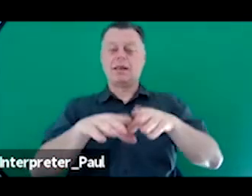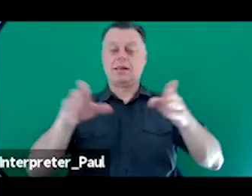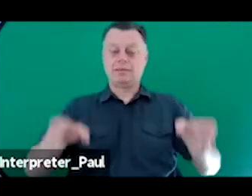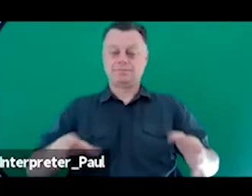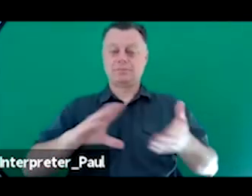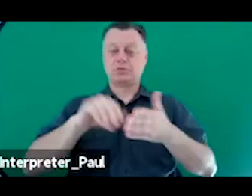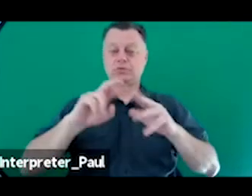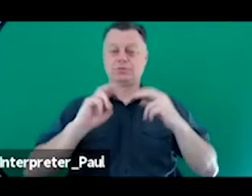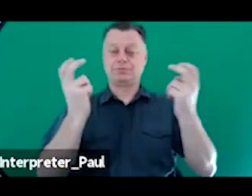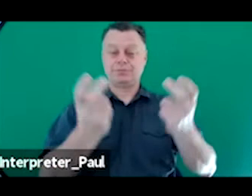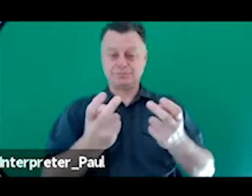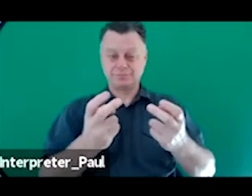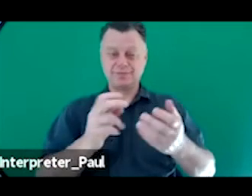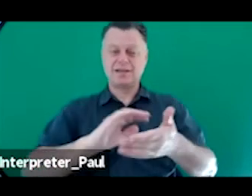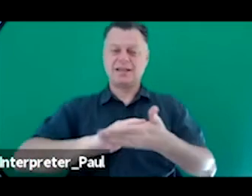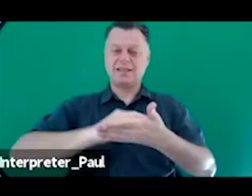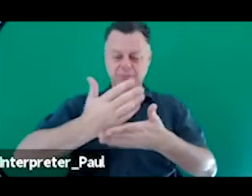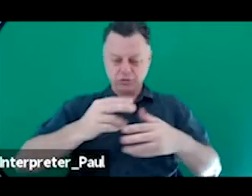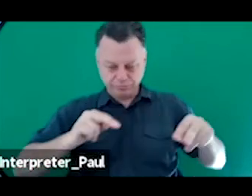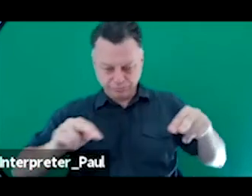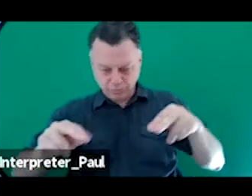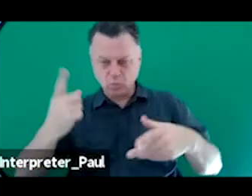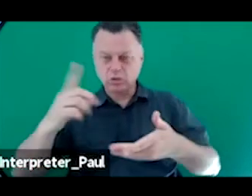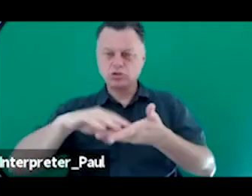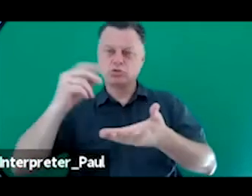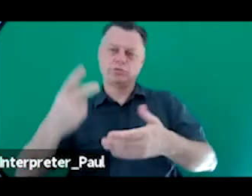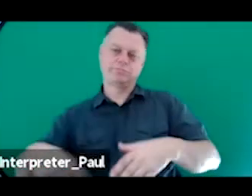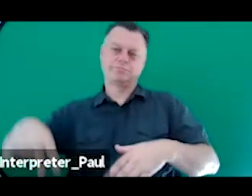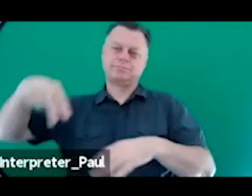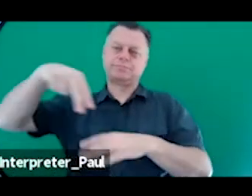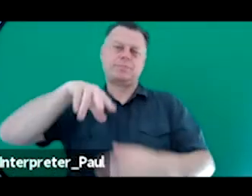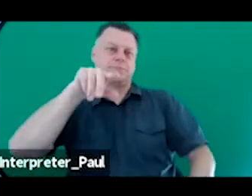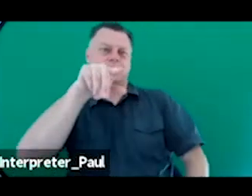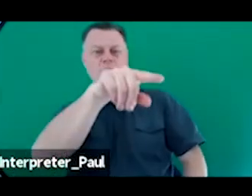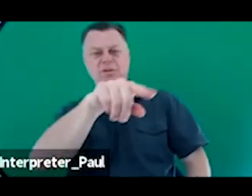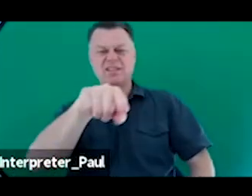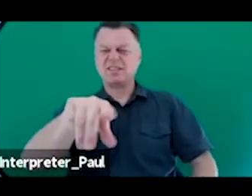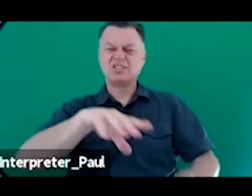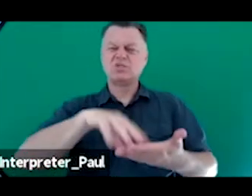and everyone is looking in that direction and this is a group of students studying in a college.